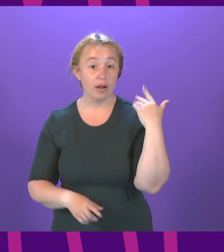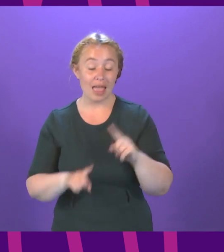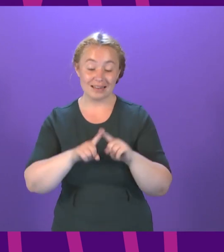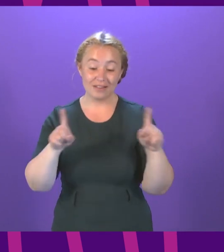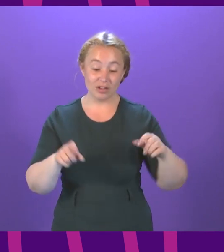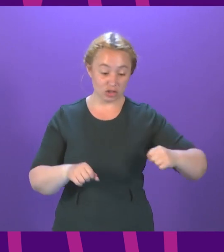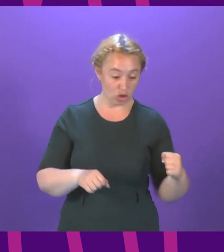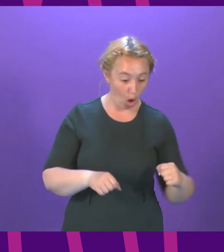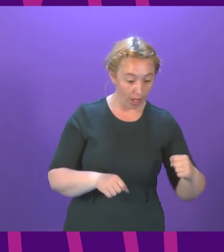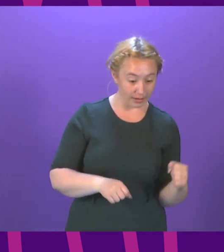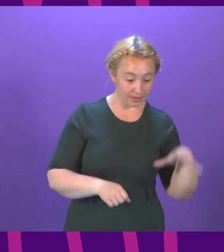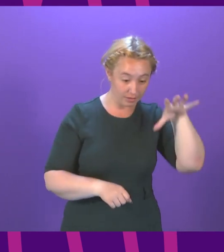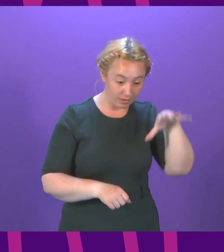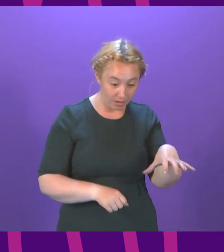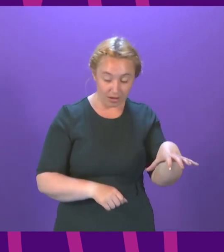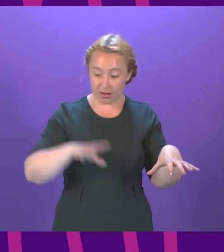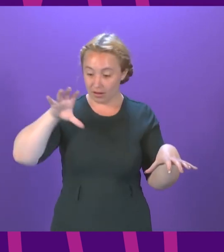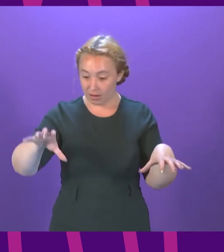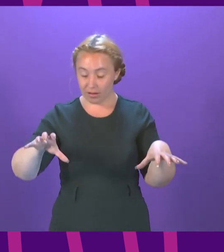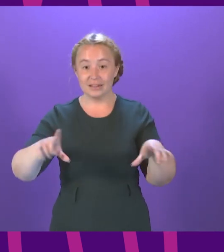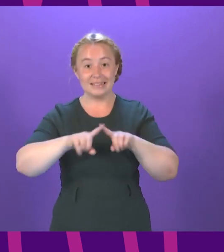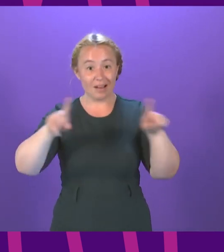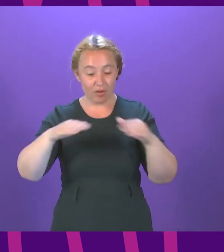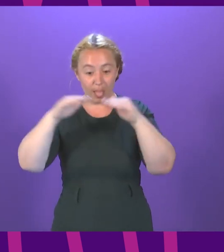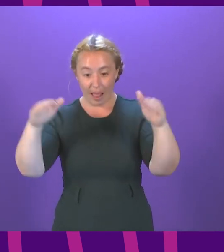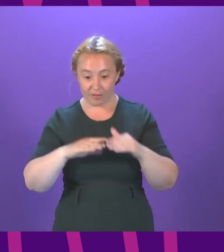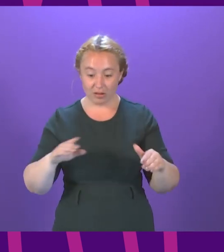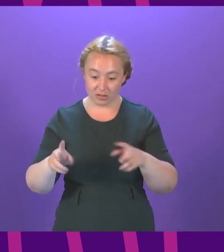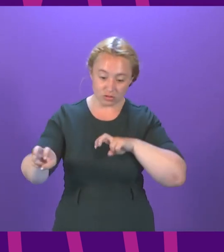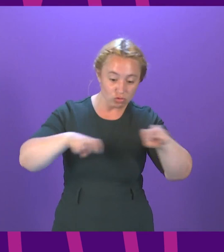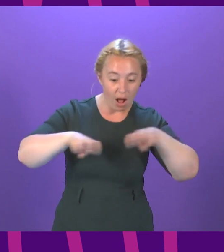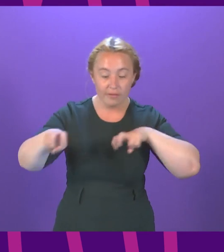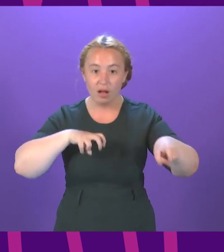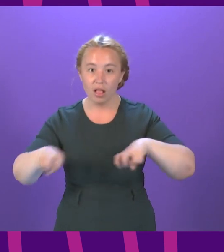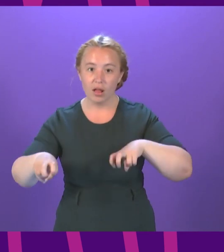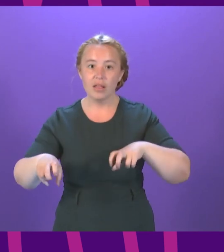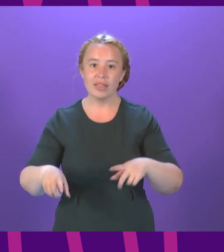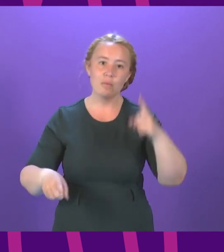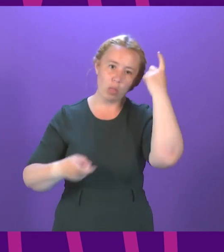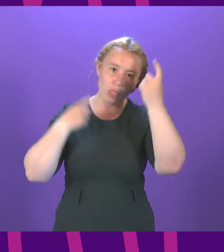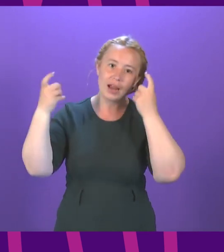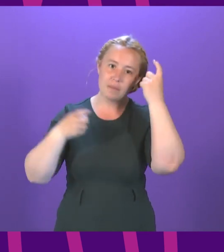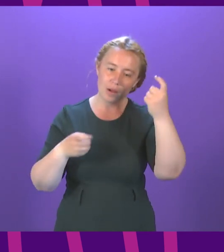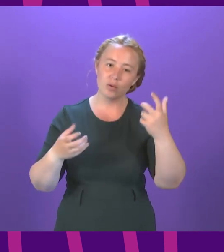Scotland when they are in different levels. We will certainly look at that helpful suggestion.